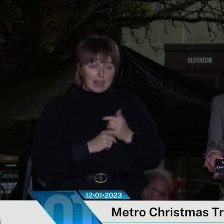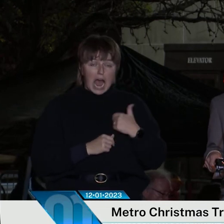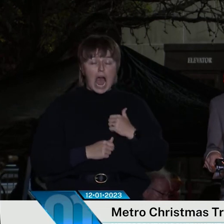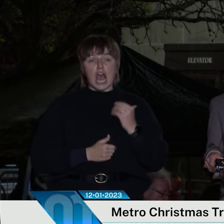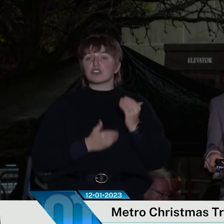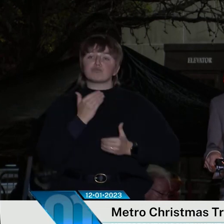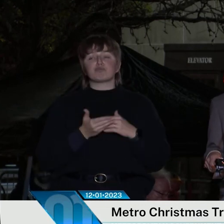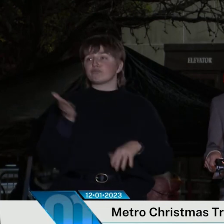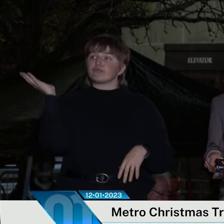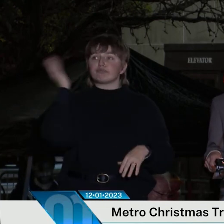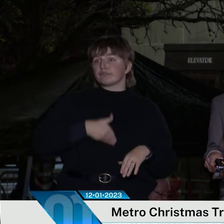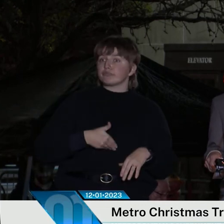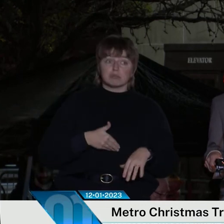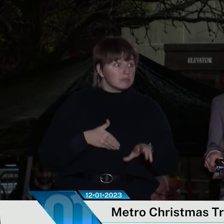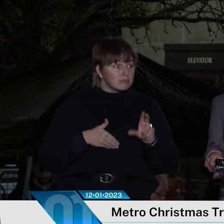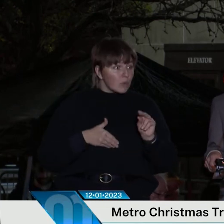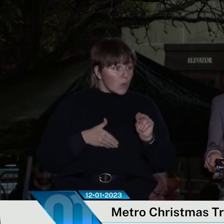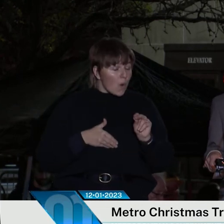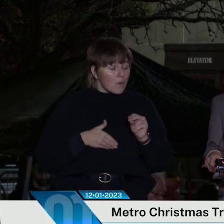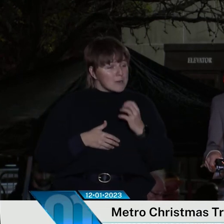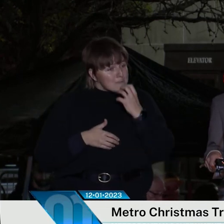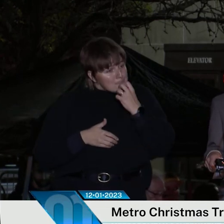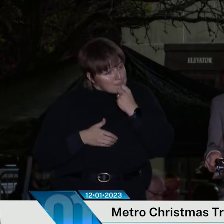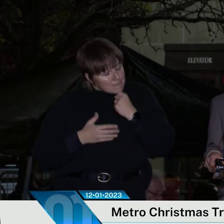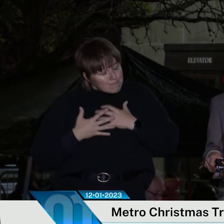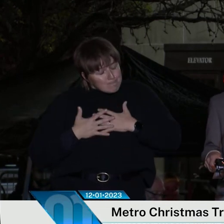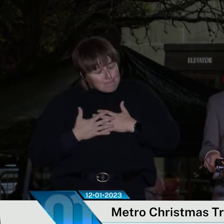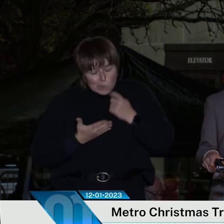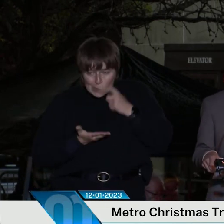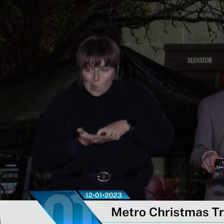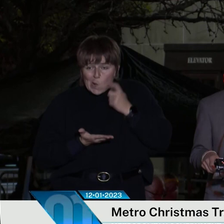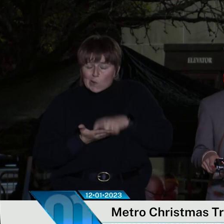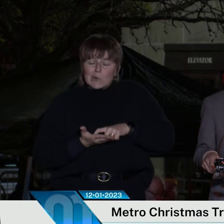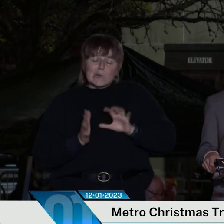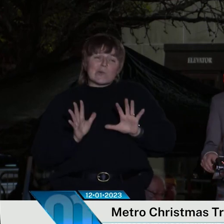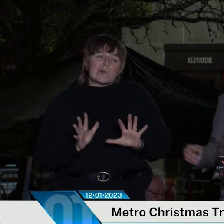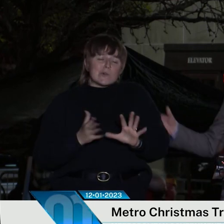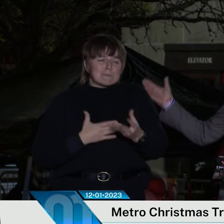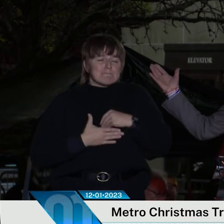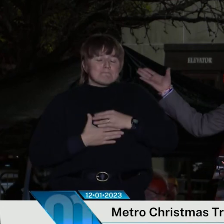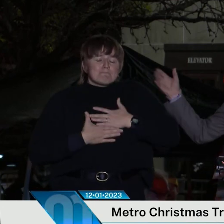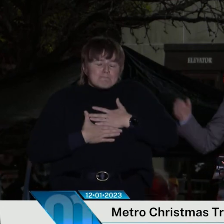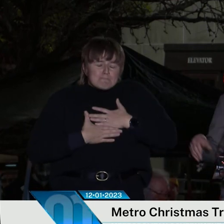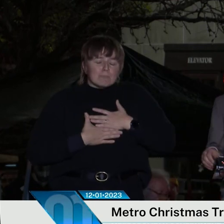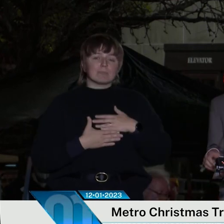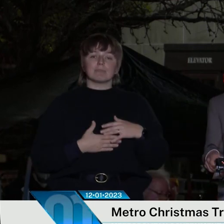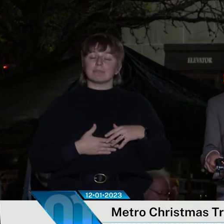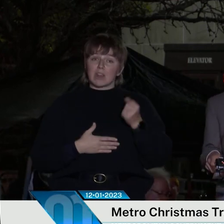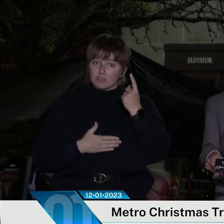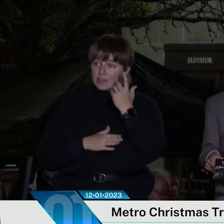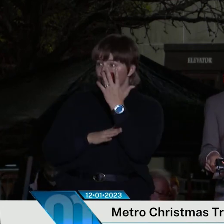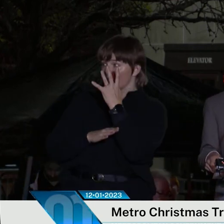CITY LIKE THAT. I DON'T EVER WANT TO TAKE IT FOR GRANTED. AND I HOPE NONE OF YOU DO EITHER,